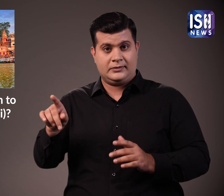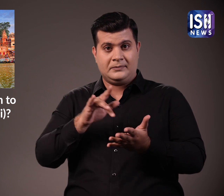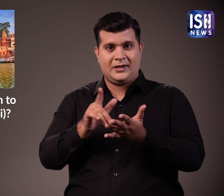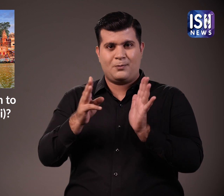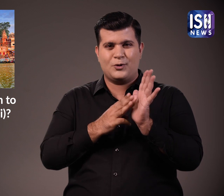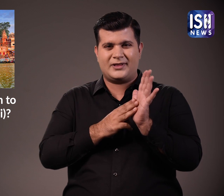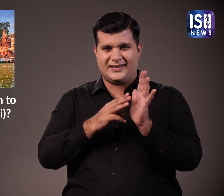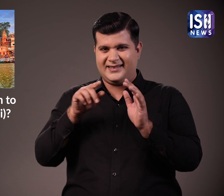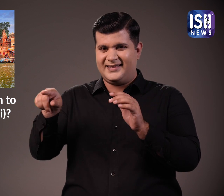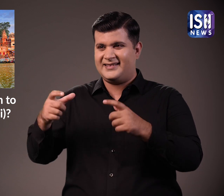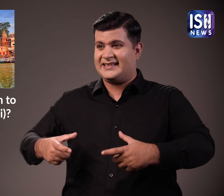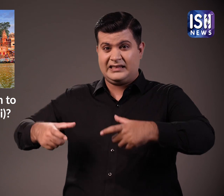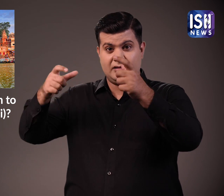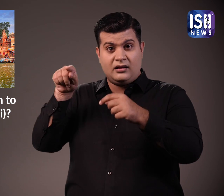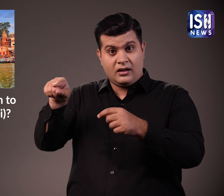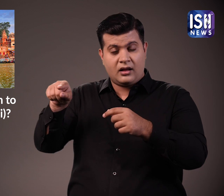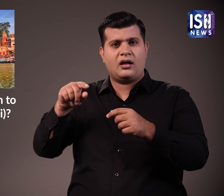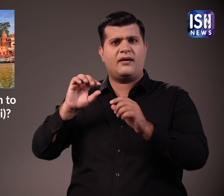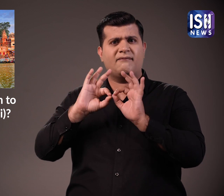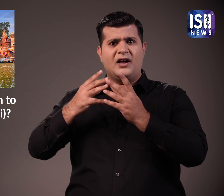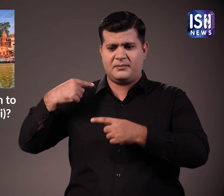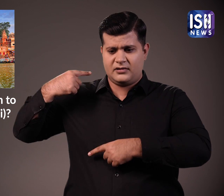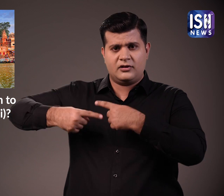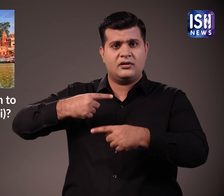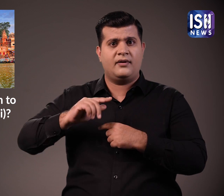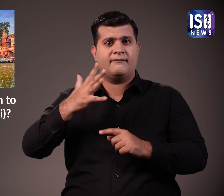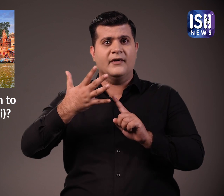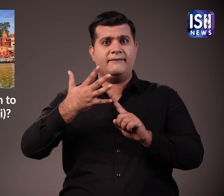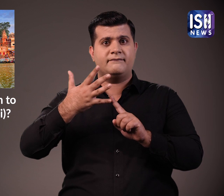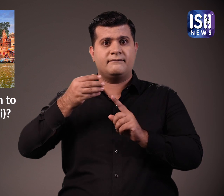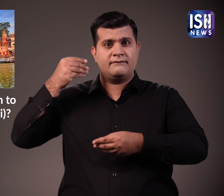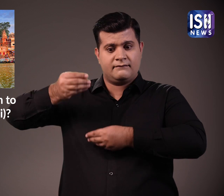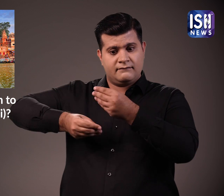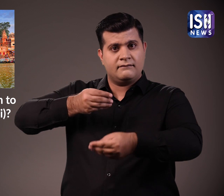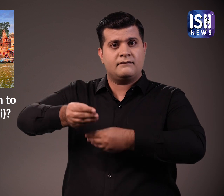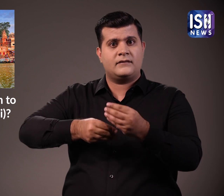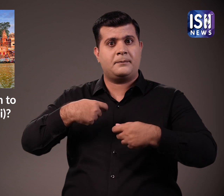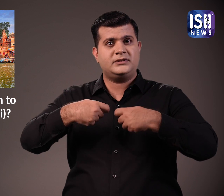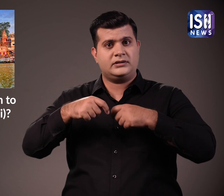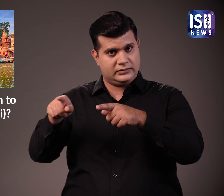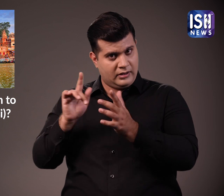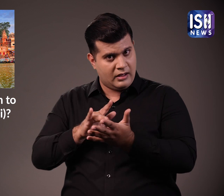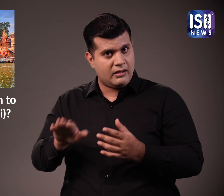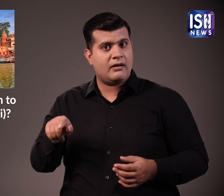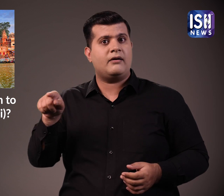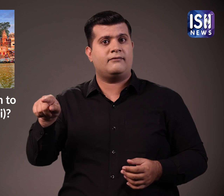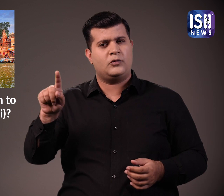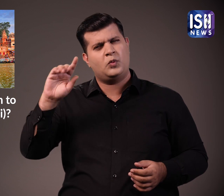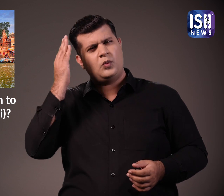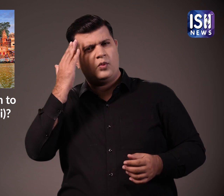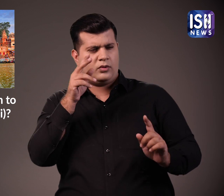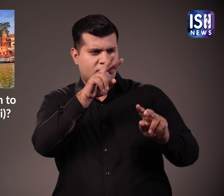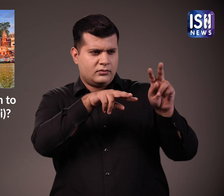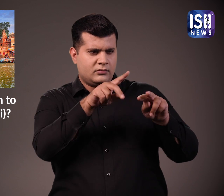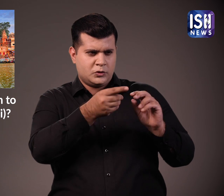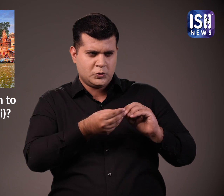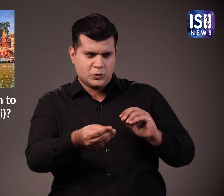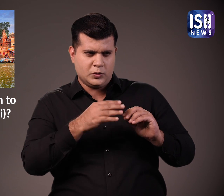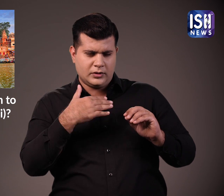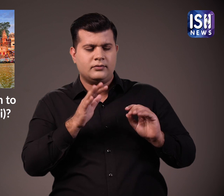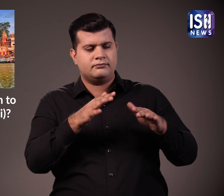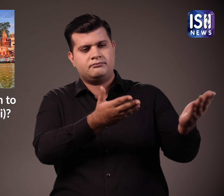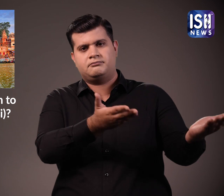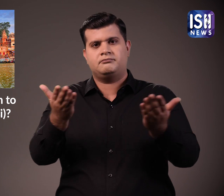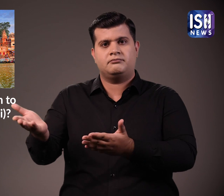Mukti Bhavan hotel is operated by a fifth-generation family business and they can identify the ones who are nearing death.